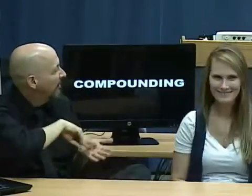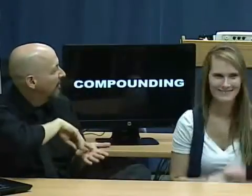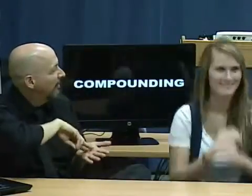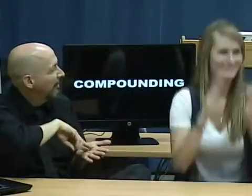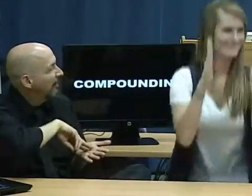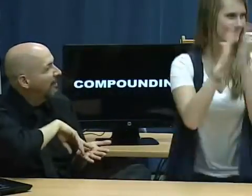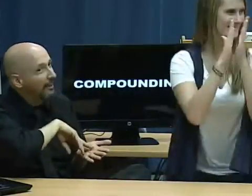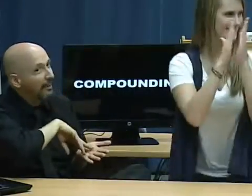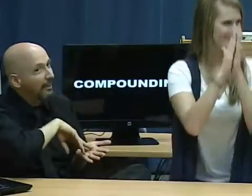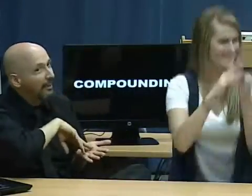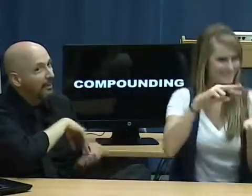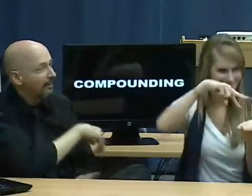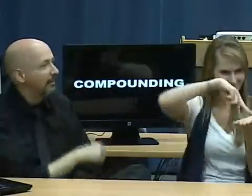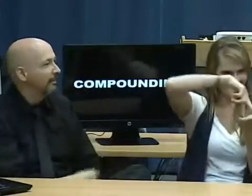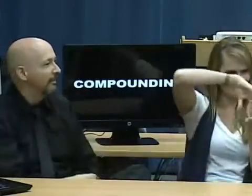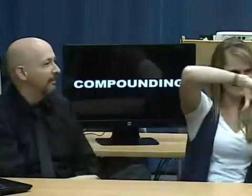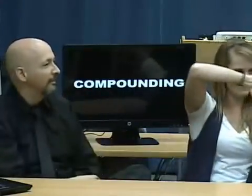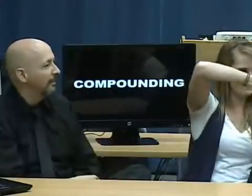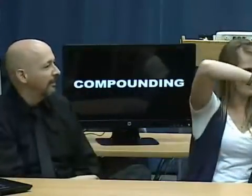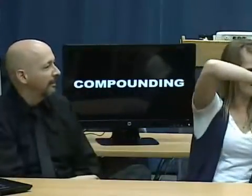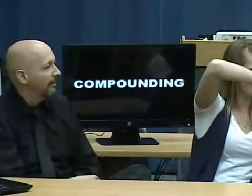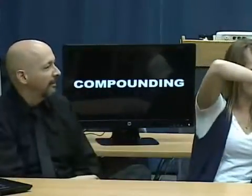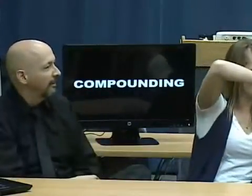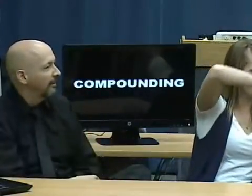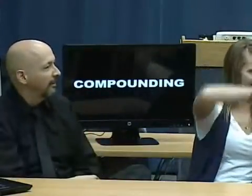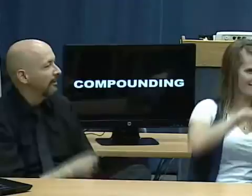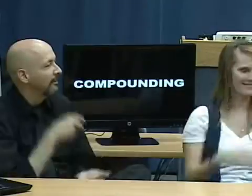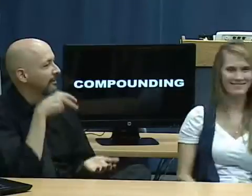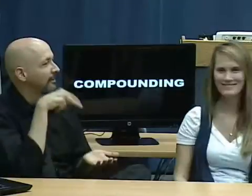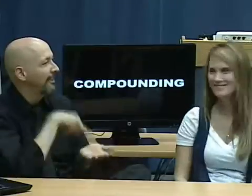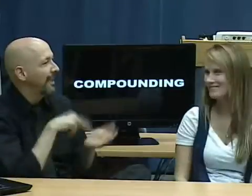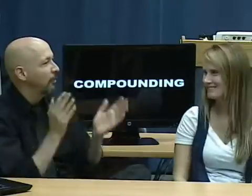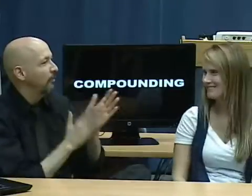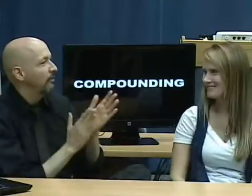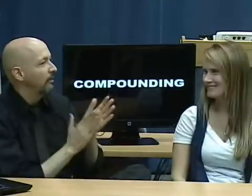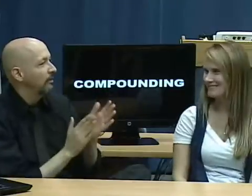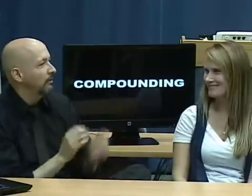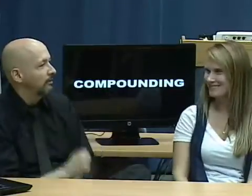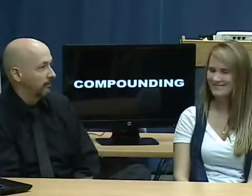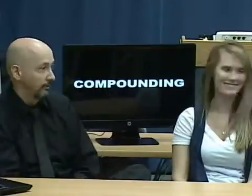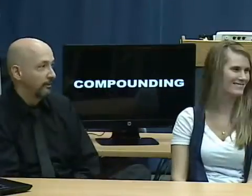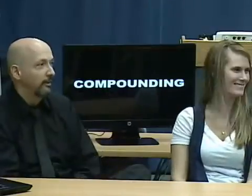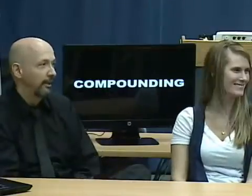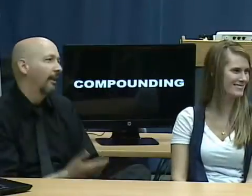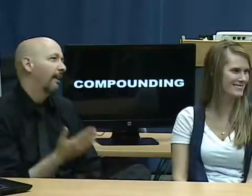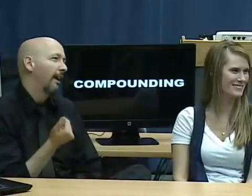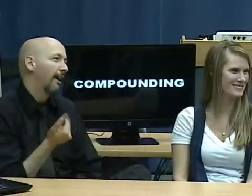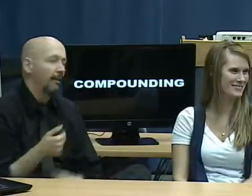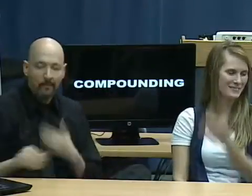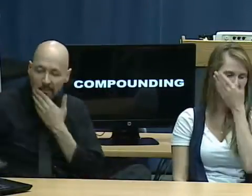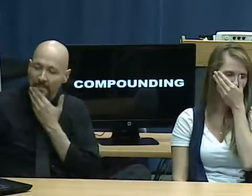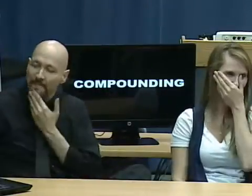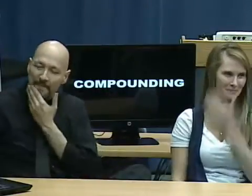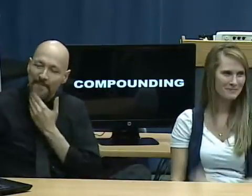What does it mean? Standing ovation. Ha-ha.